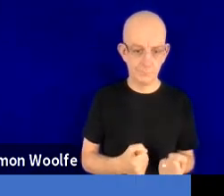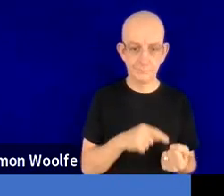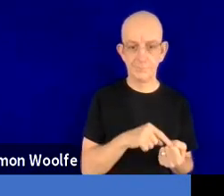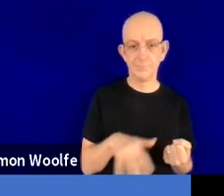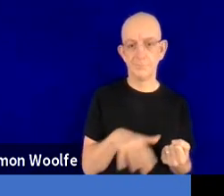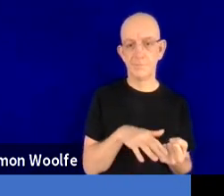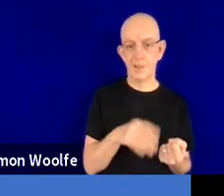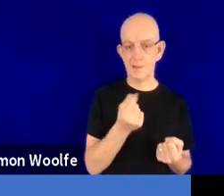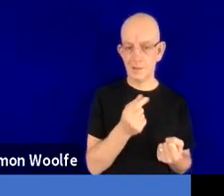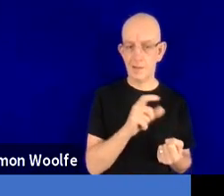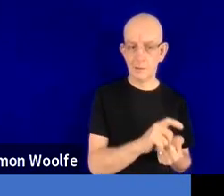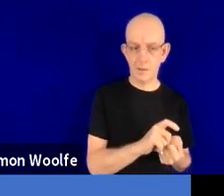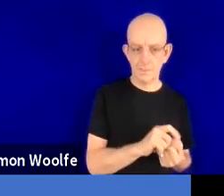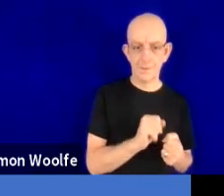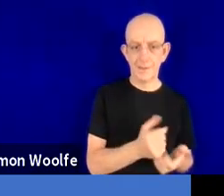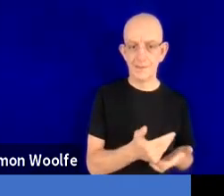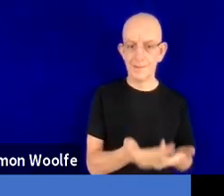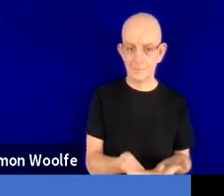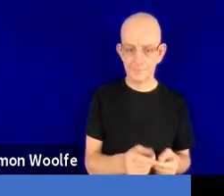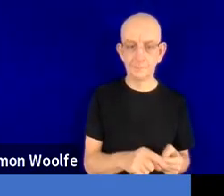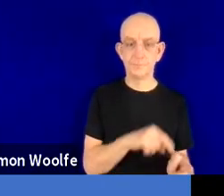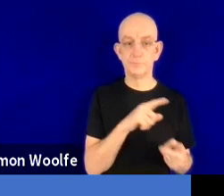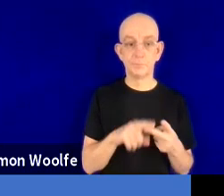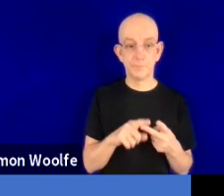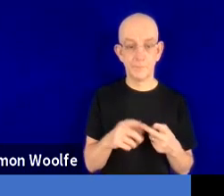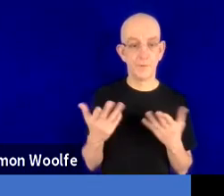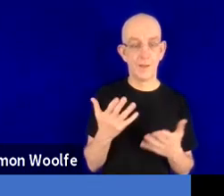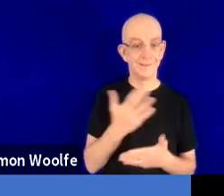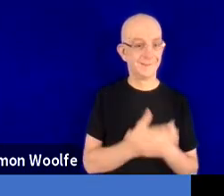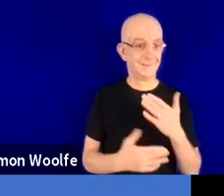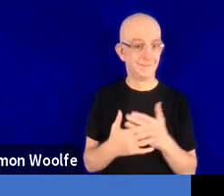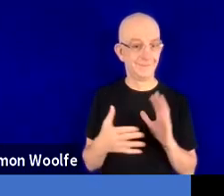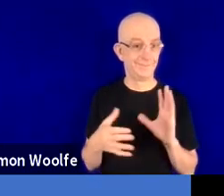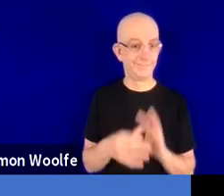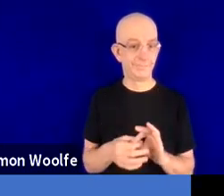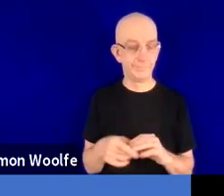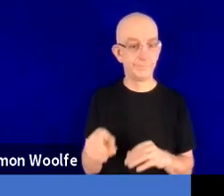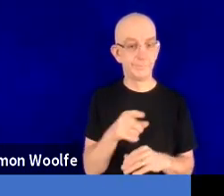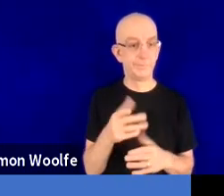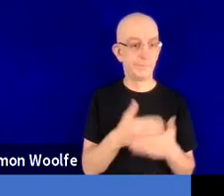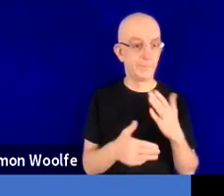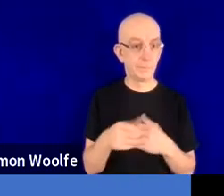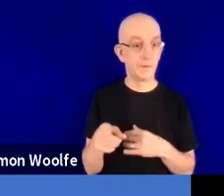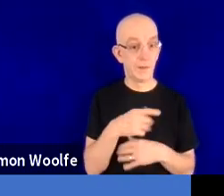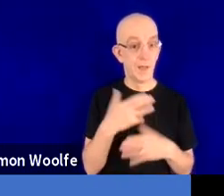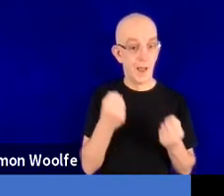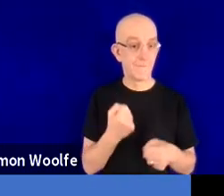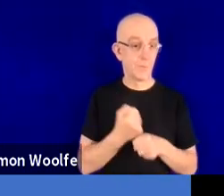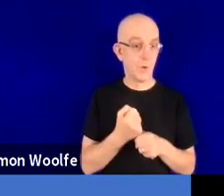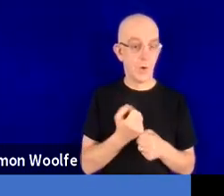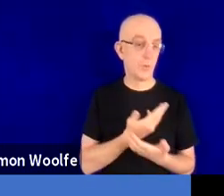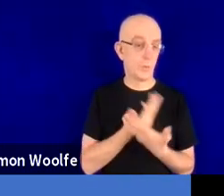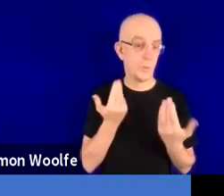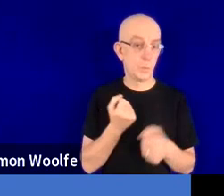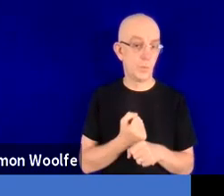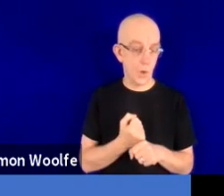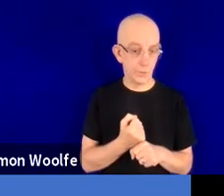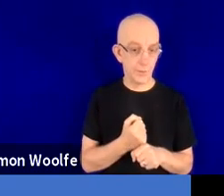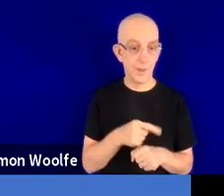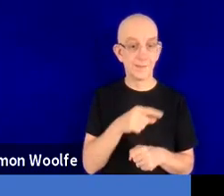In low and middle income countries, you often have one disability benefit, which is usually poverty targeted or linked to incapacity to work or both